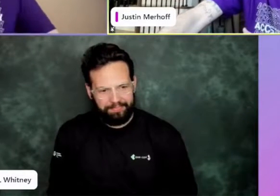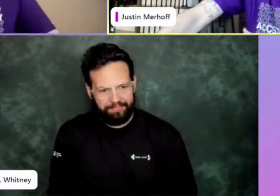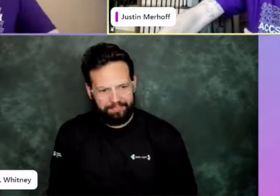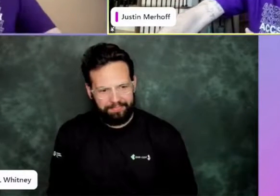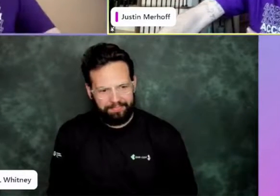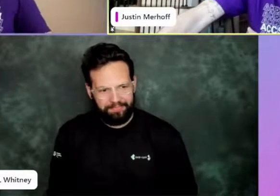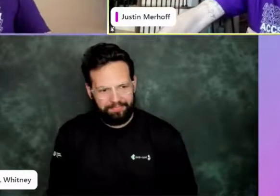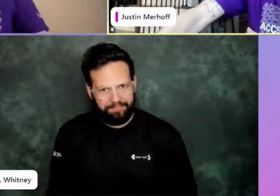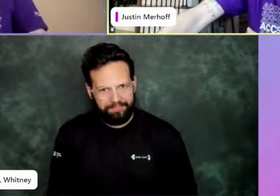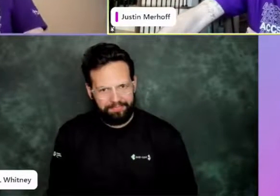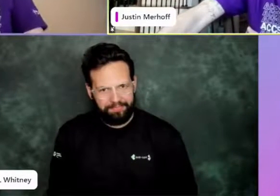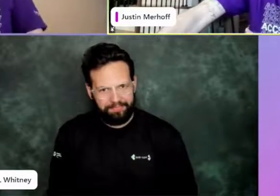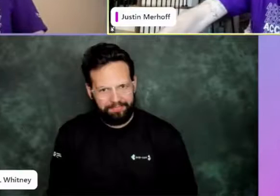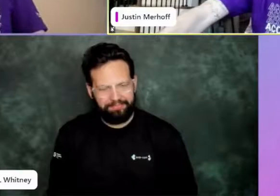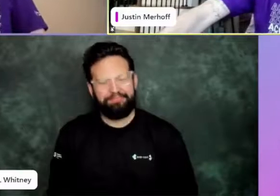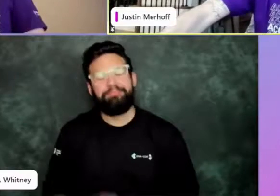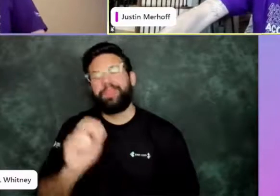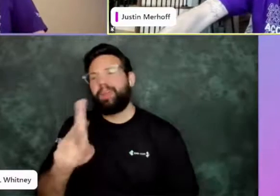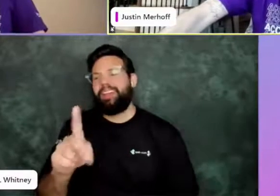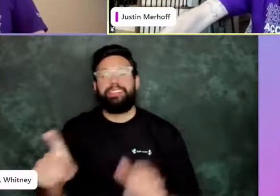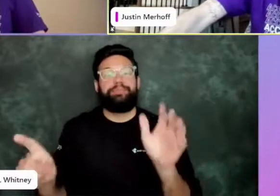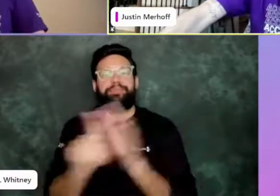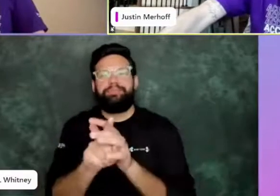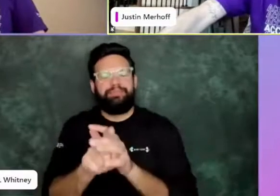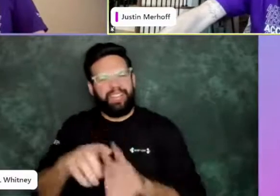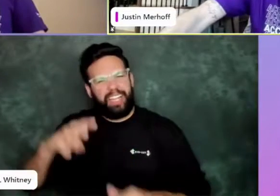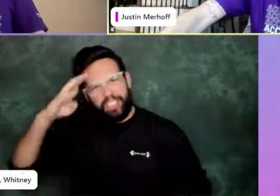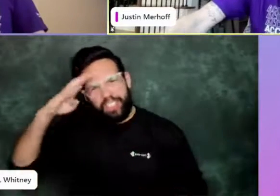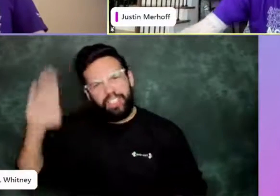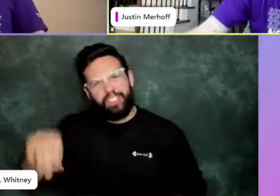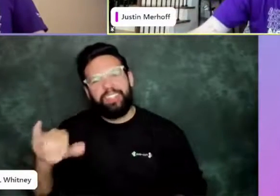I knew this was coming, here we go. What is the timeline for the beta, Jonathan?